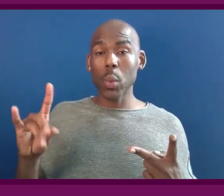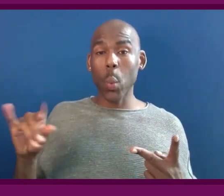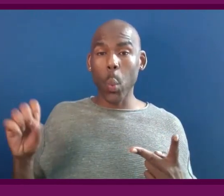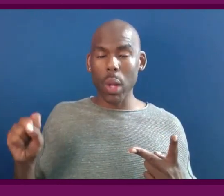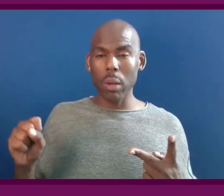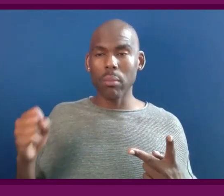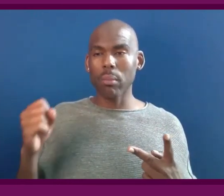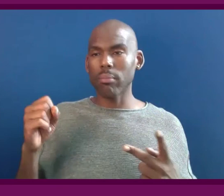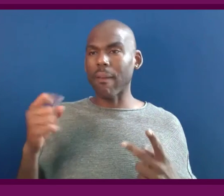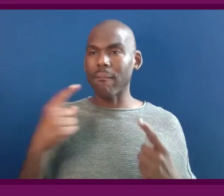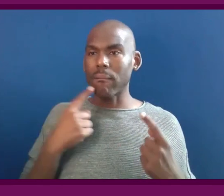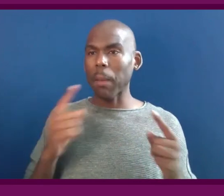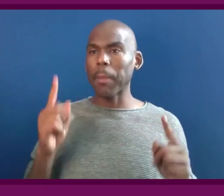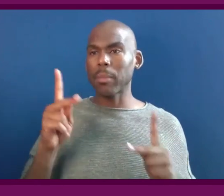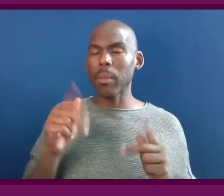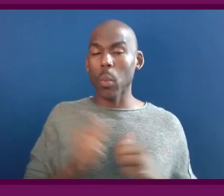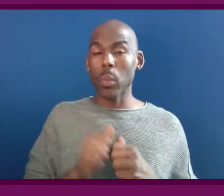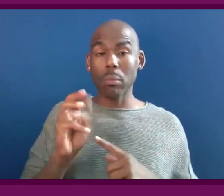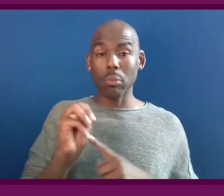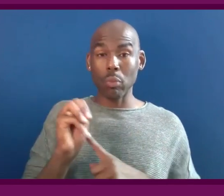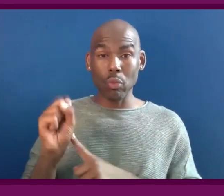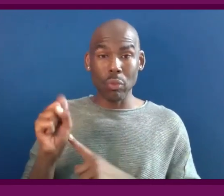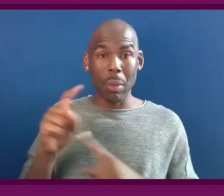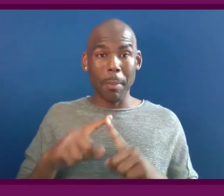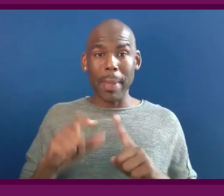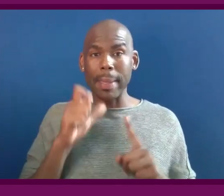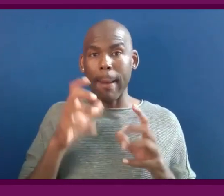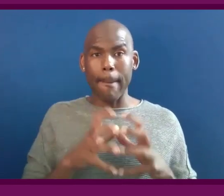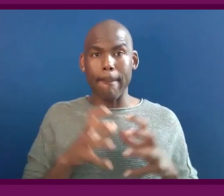of color with multiple sclerosis, but there wasn't much else out there.